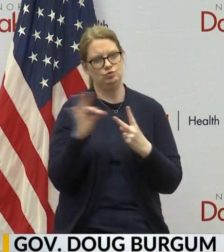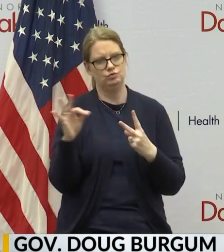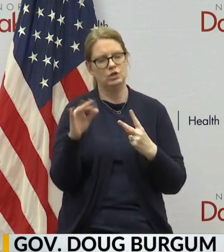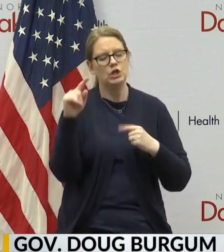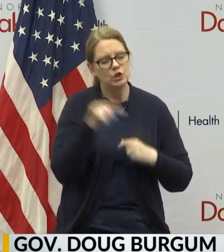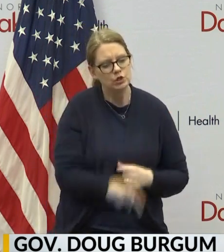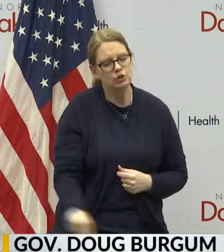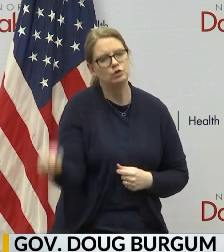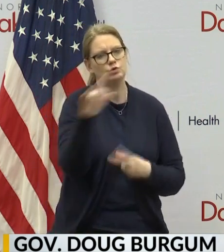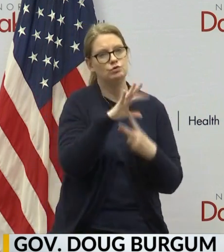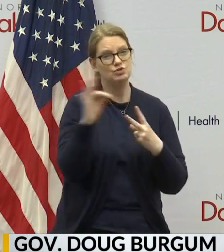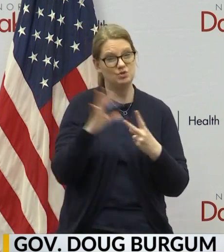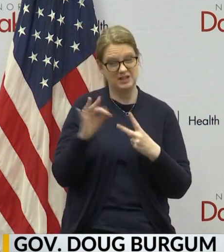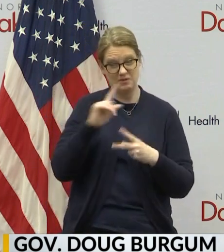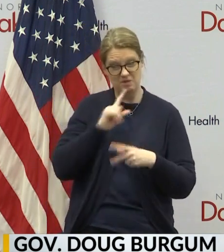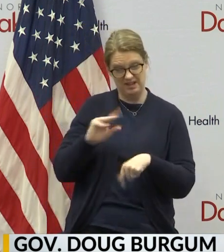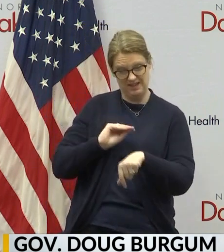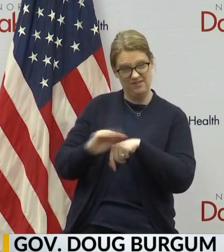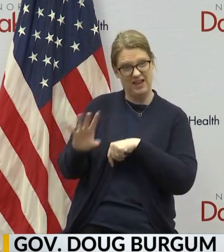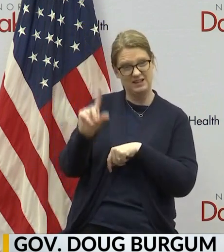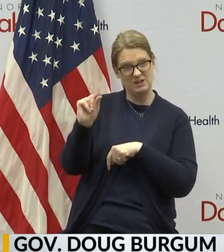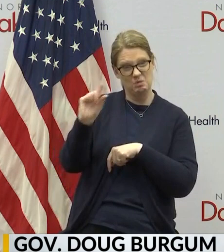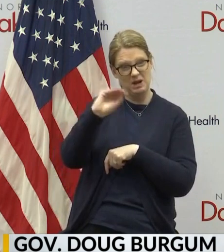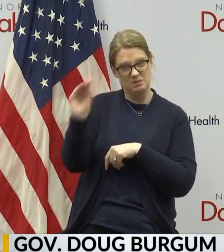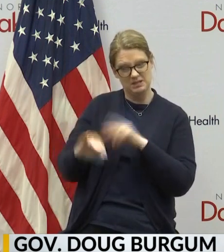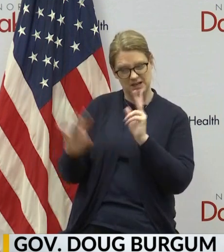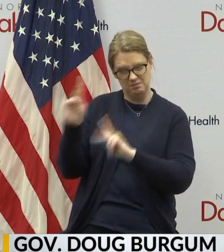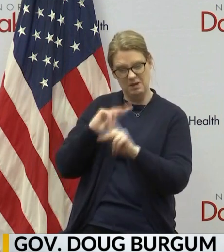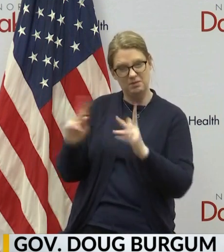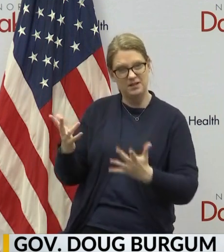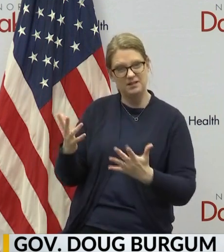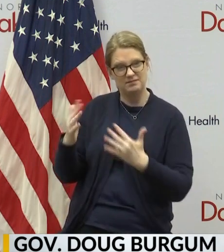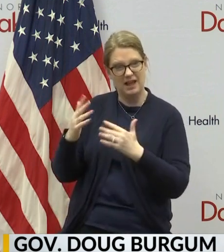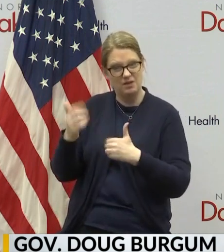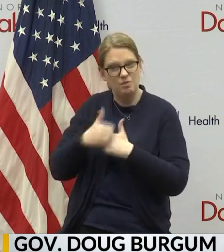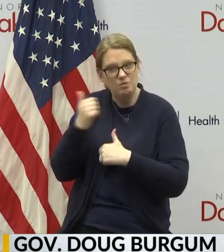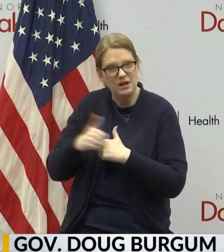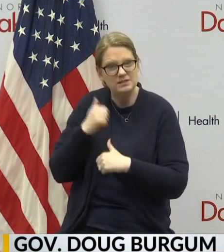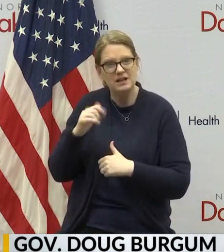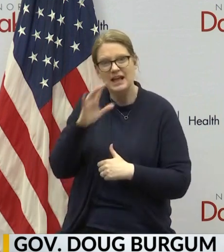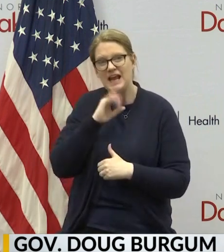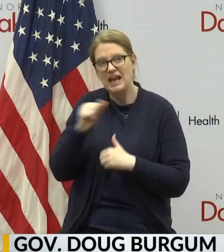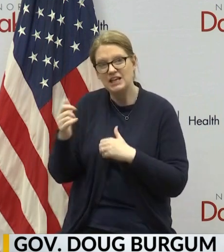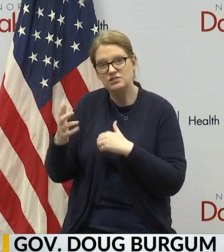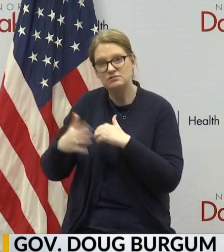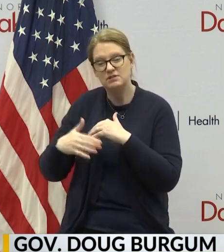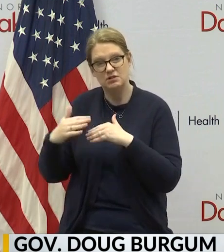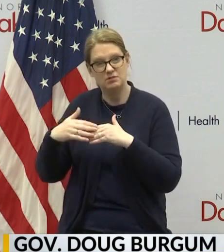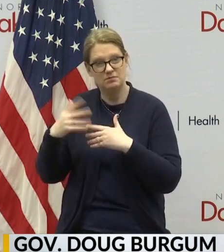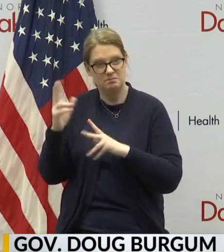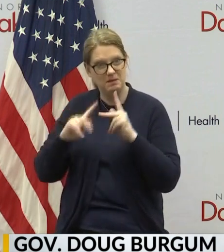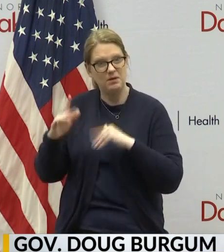THAT YOU'RE A RESPONSIBLE CITIZEN OF A FREE COUNTRY, AND YOU'LL MAKE THE CHOICES THAT HELP TO PROTECT THE OVER 20%